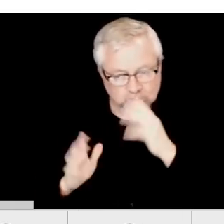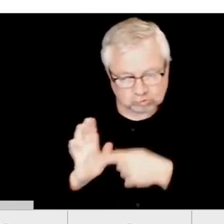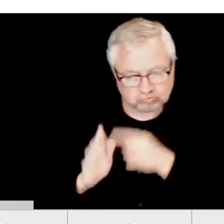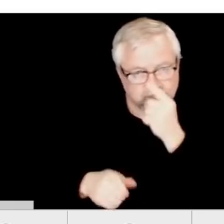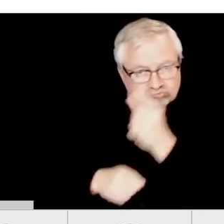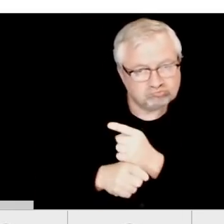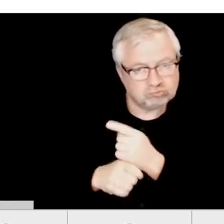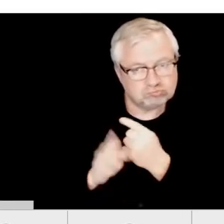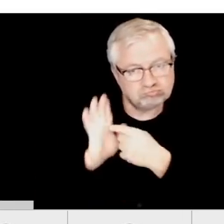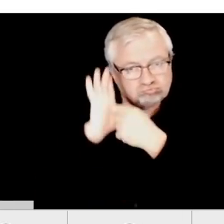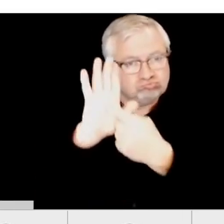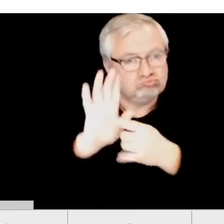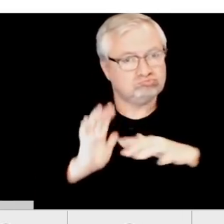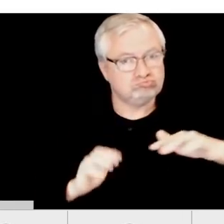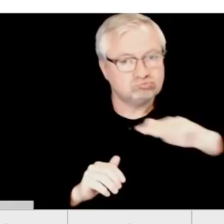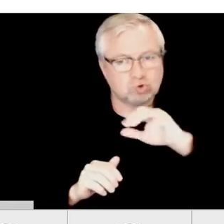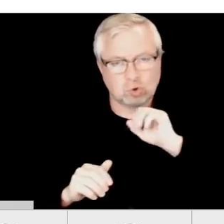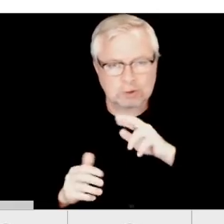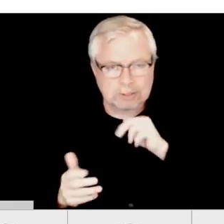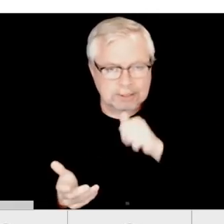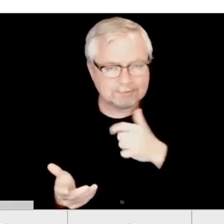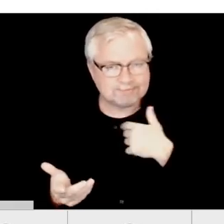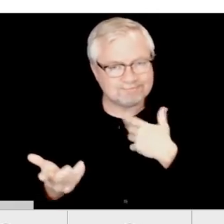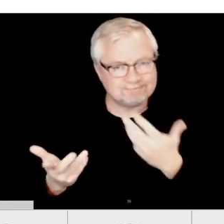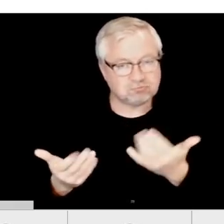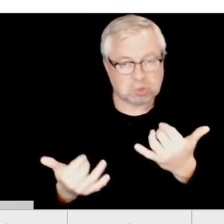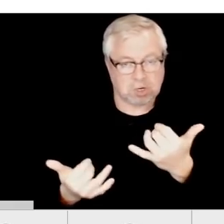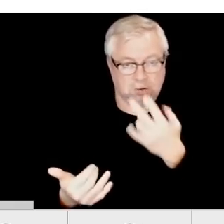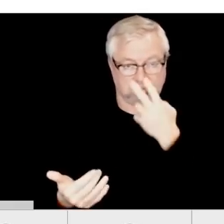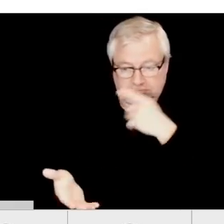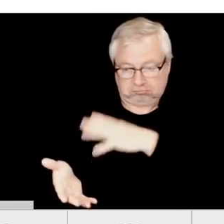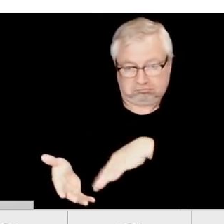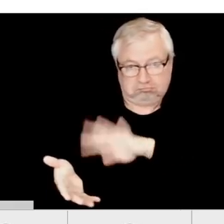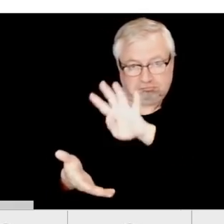uncertainty from in this round of the modeling and then our base reflect sort